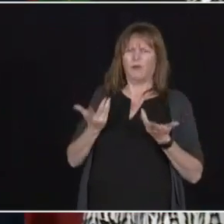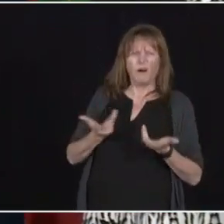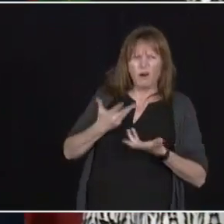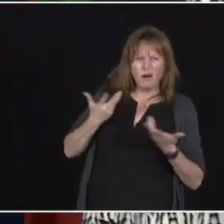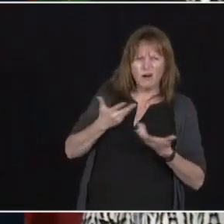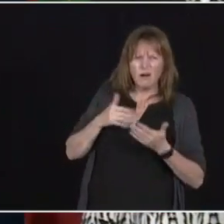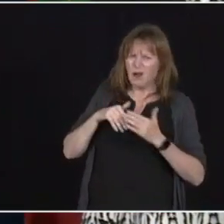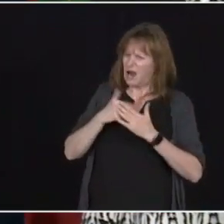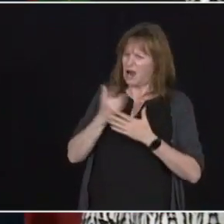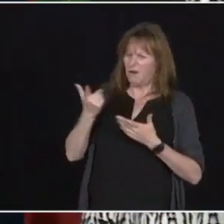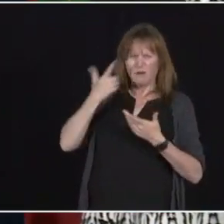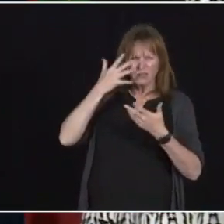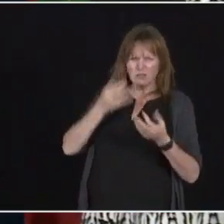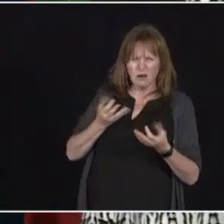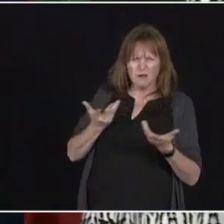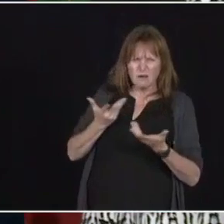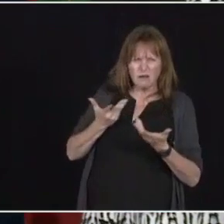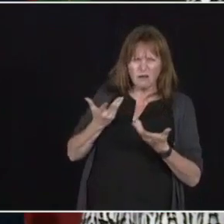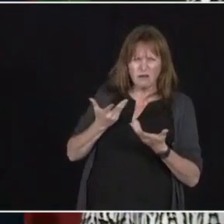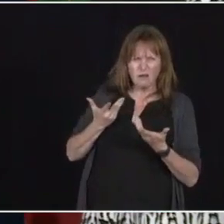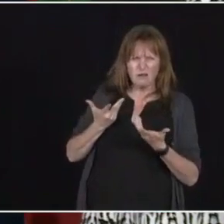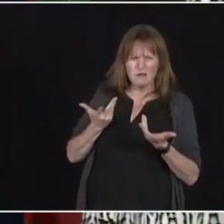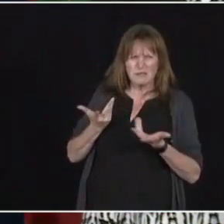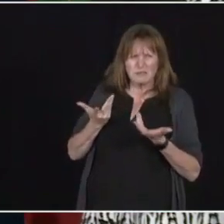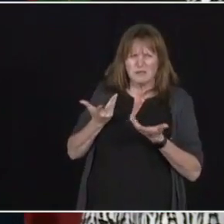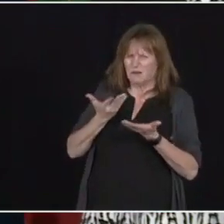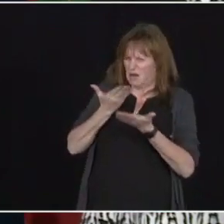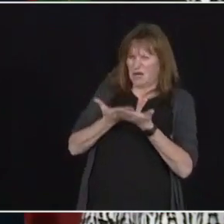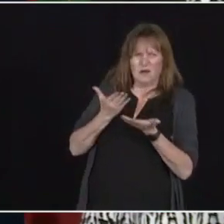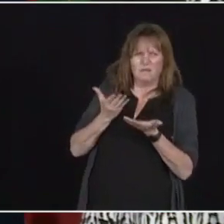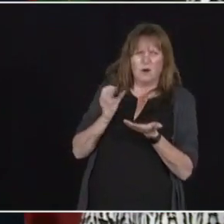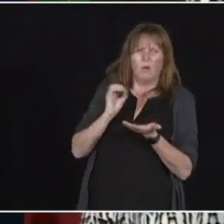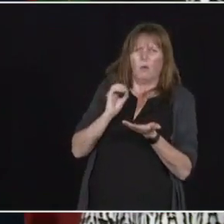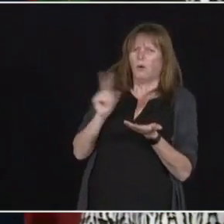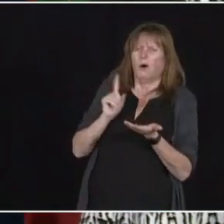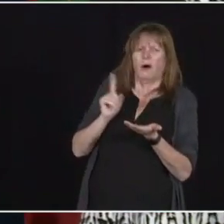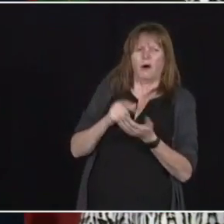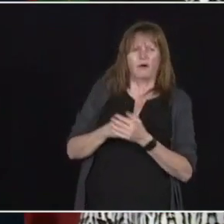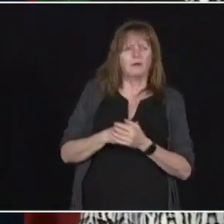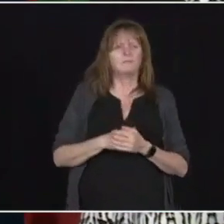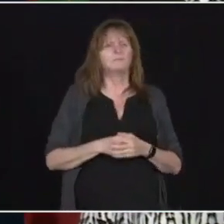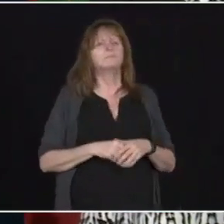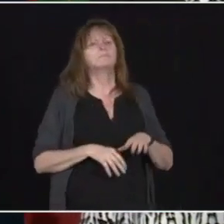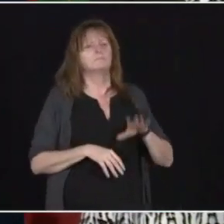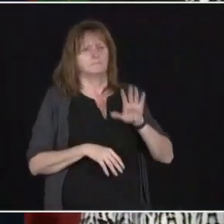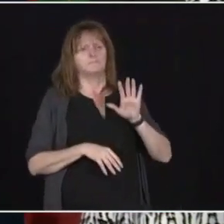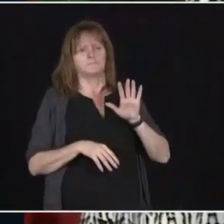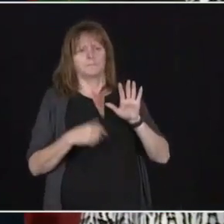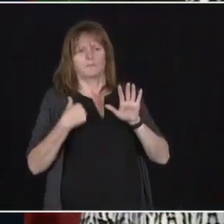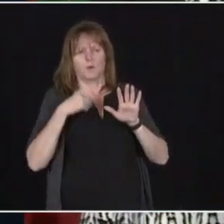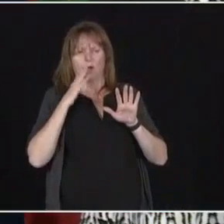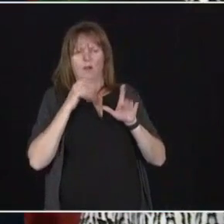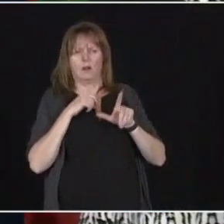It has been complete the all over the map. So, I am wondering where you came up at that conclusion and what evidence are you basing